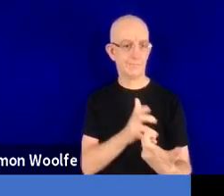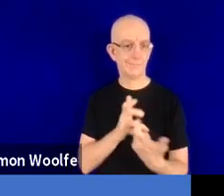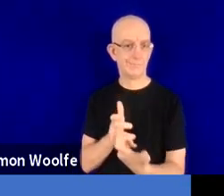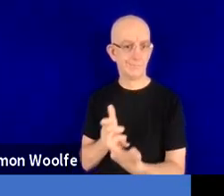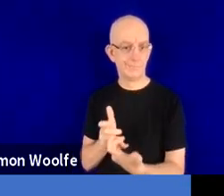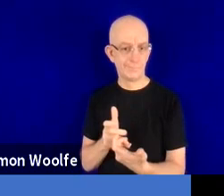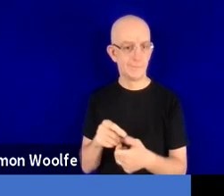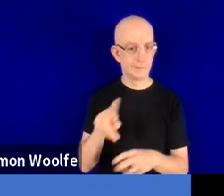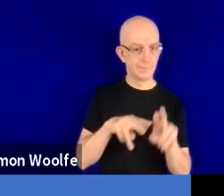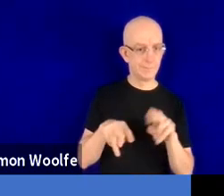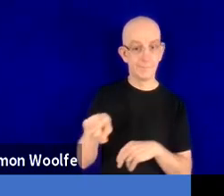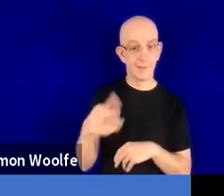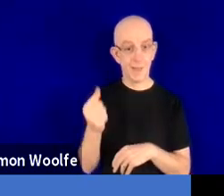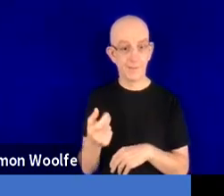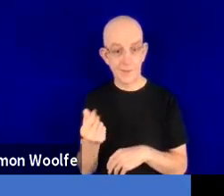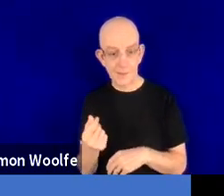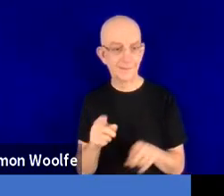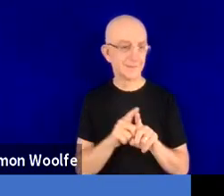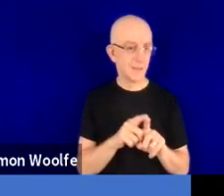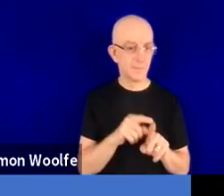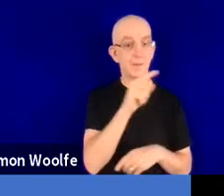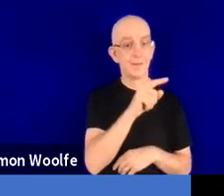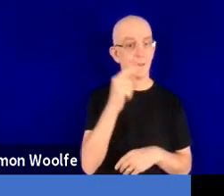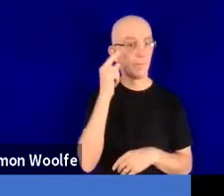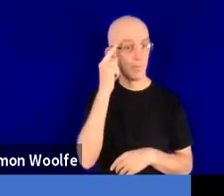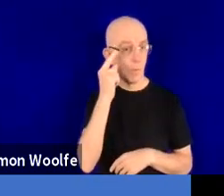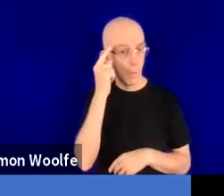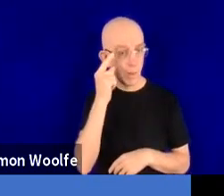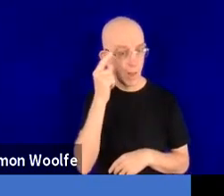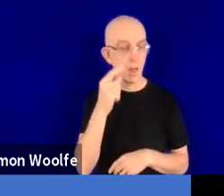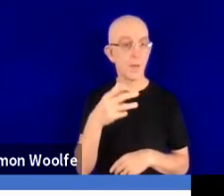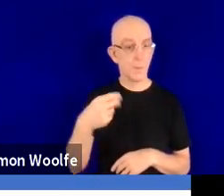developing a context relevant combination of in cash and in kind support